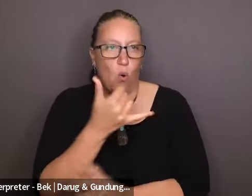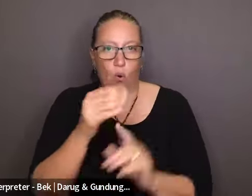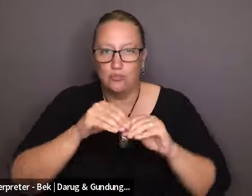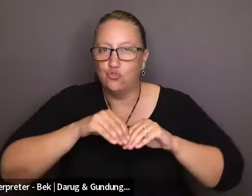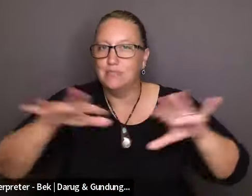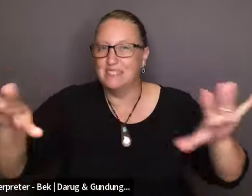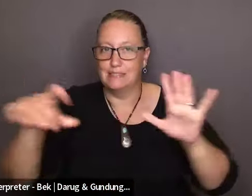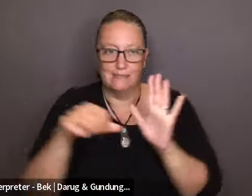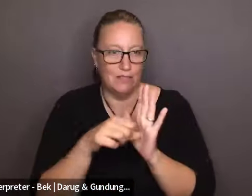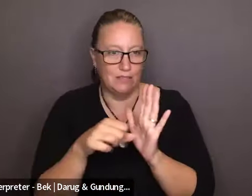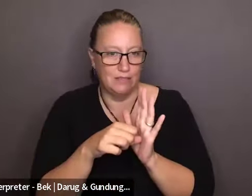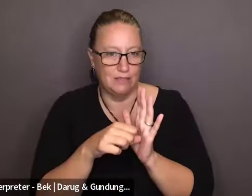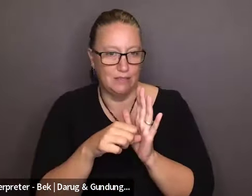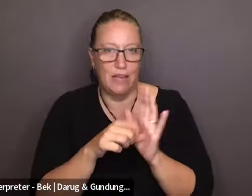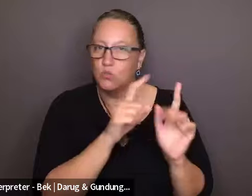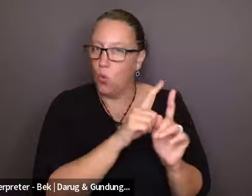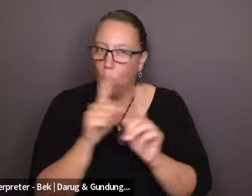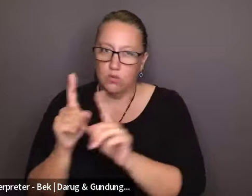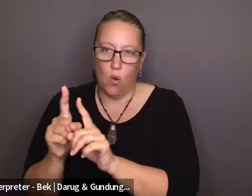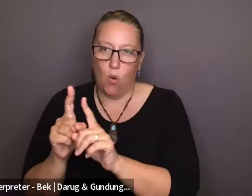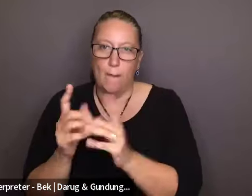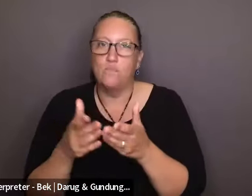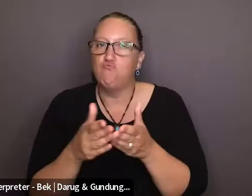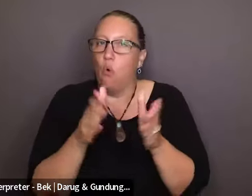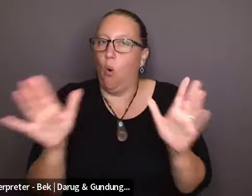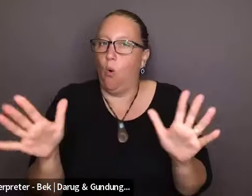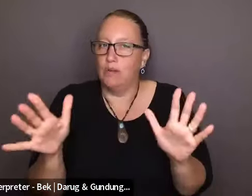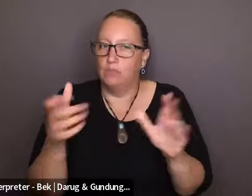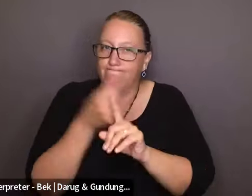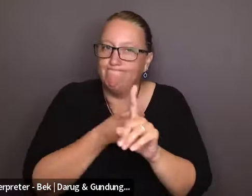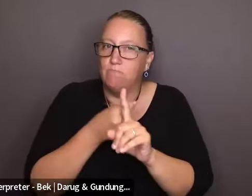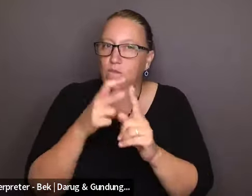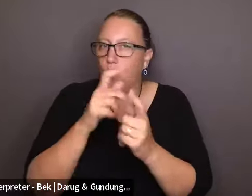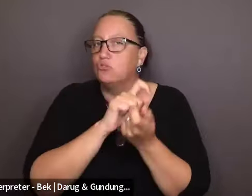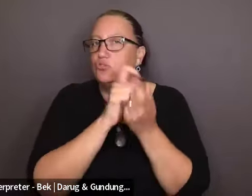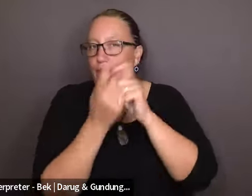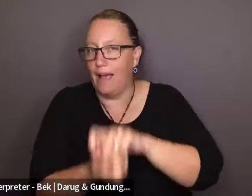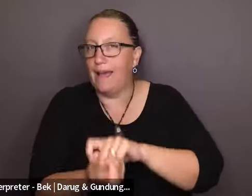not simply about grants administration or